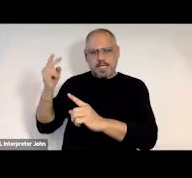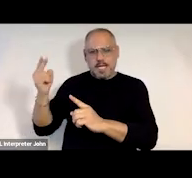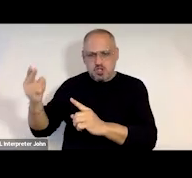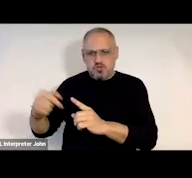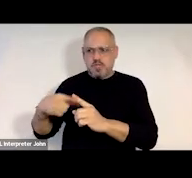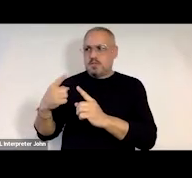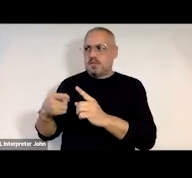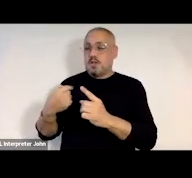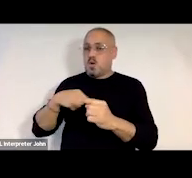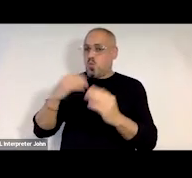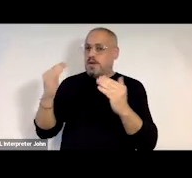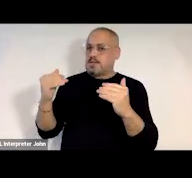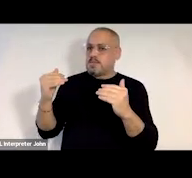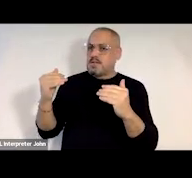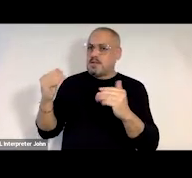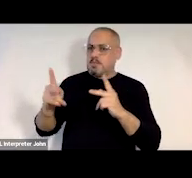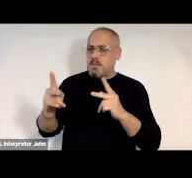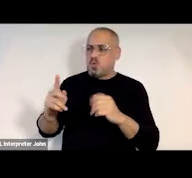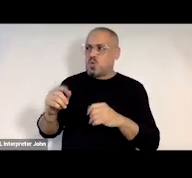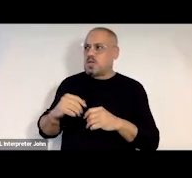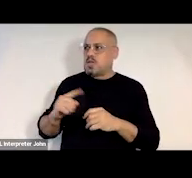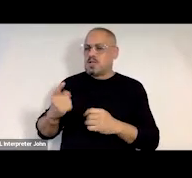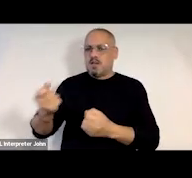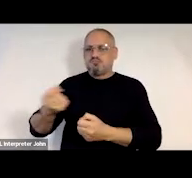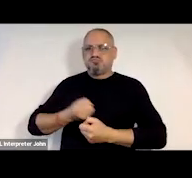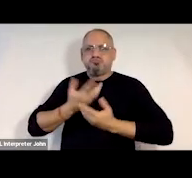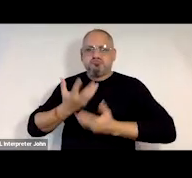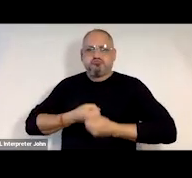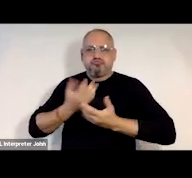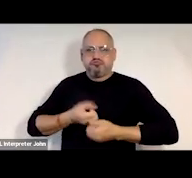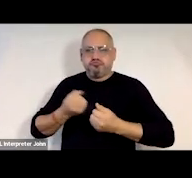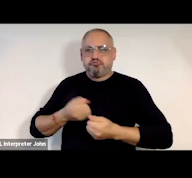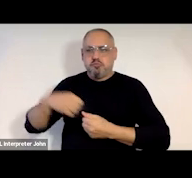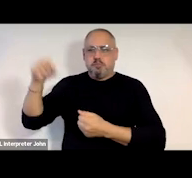So we're expecting folks to just tell us all of their business.